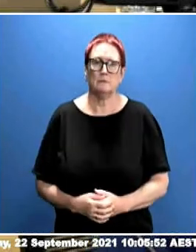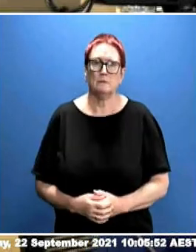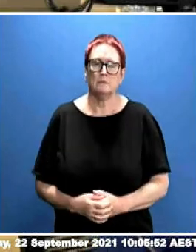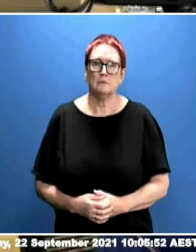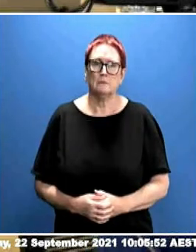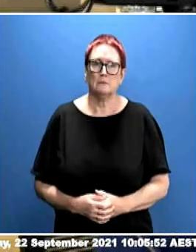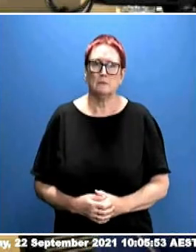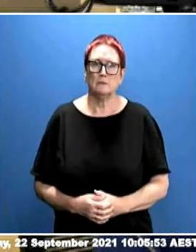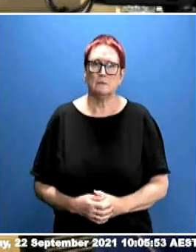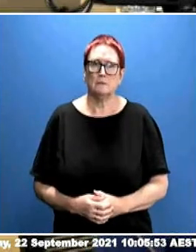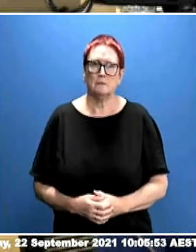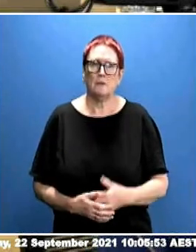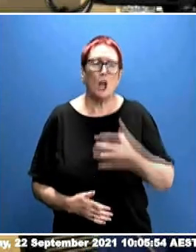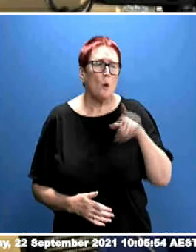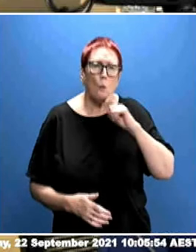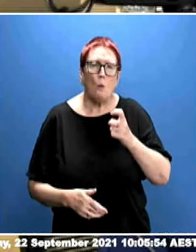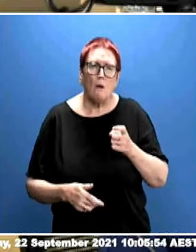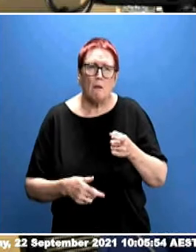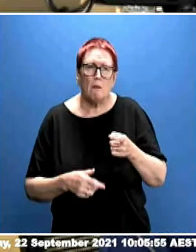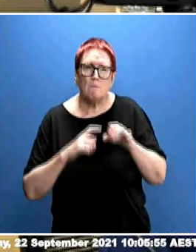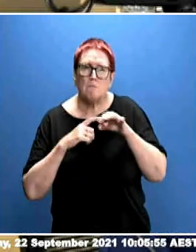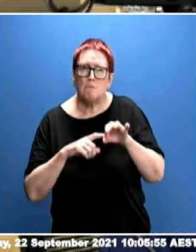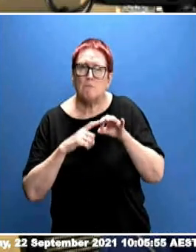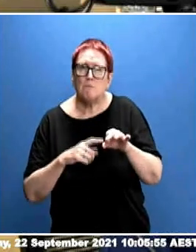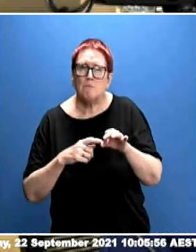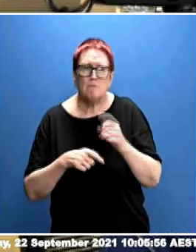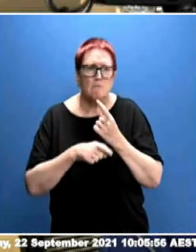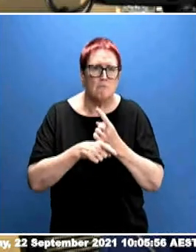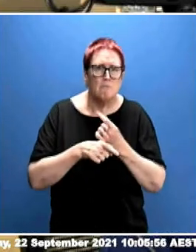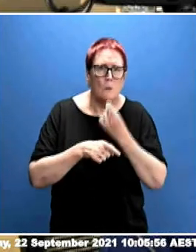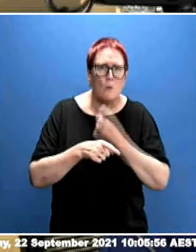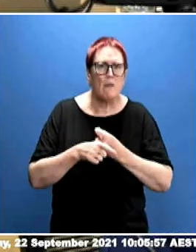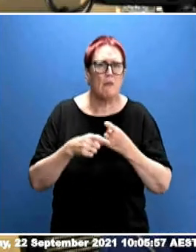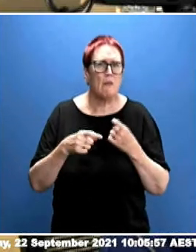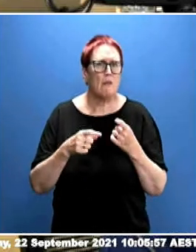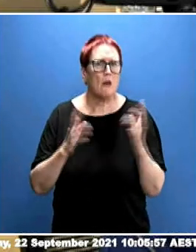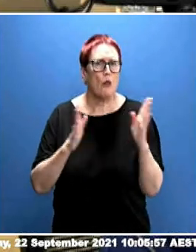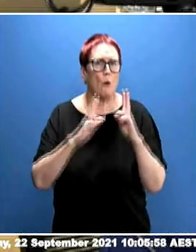that Ms McMillan wishes to raise some matters with the Commission before we commence the evidence of Ivy.